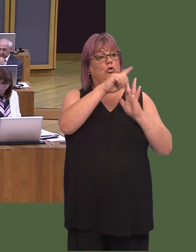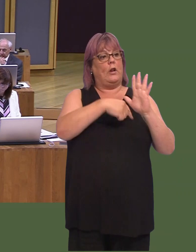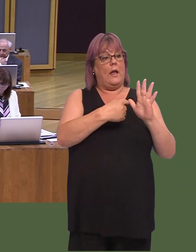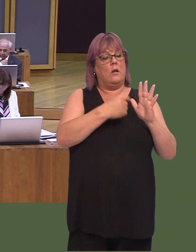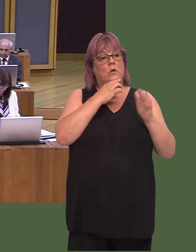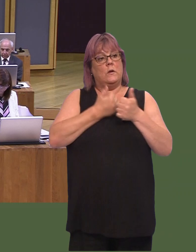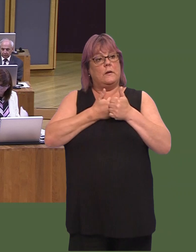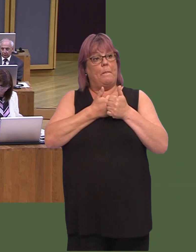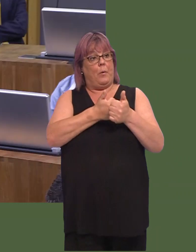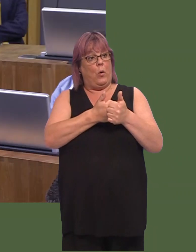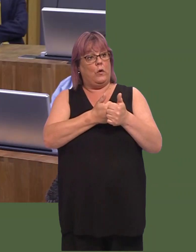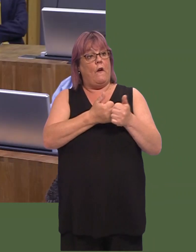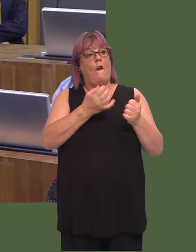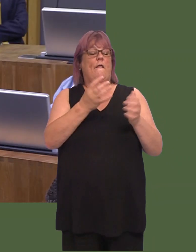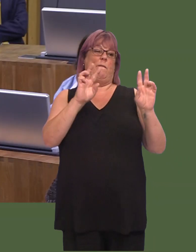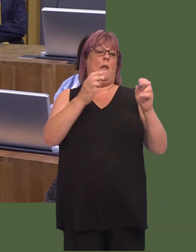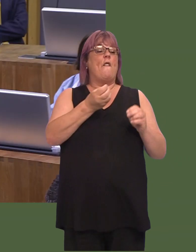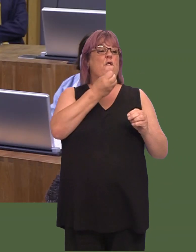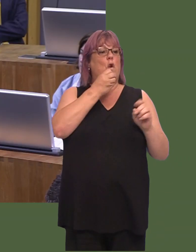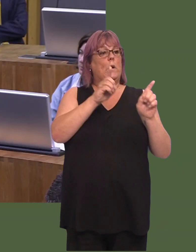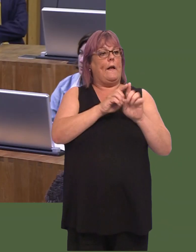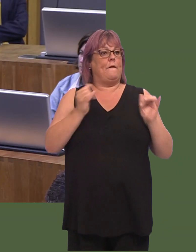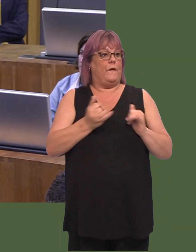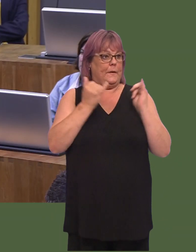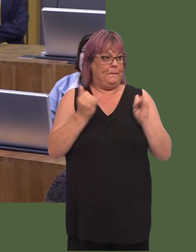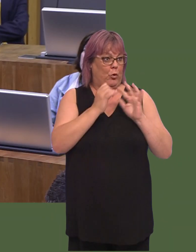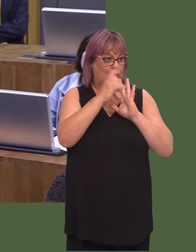since 2017 to support the programme Food and FunóBwyd a Hwyl.